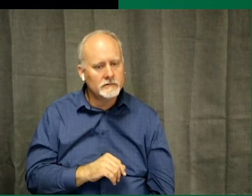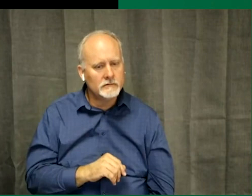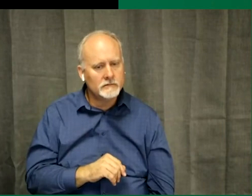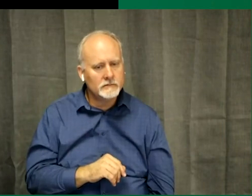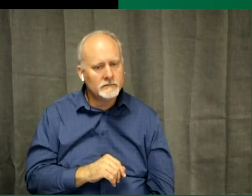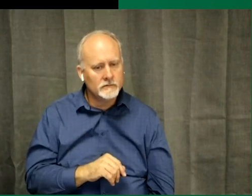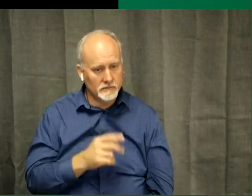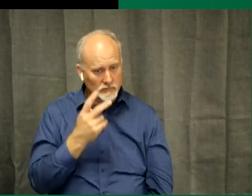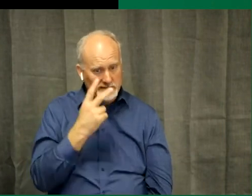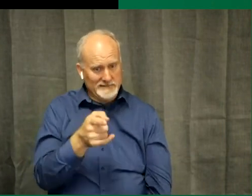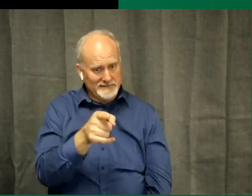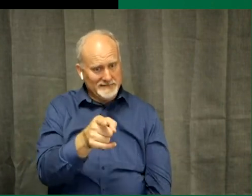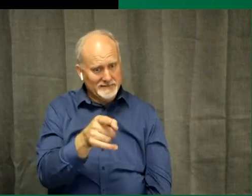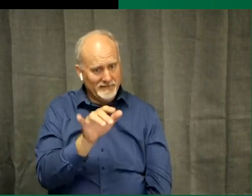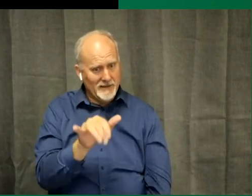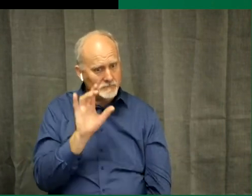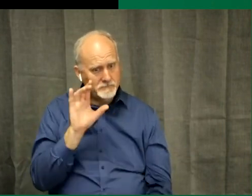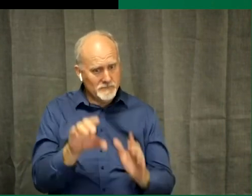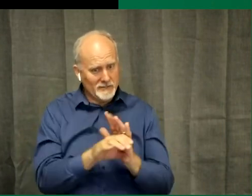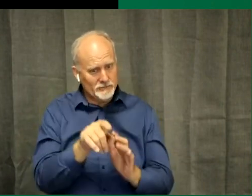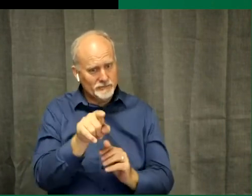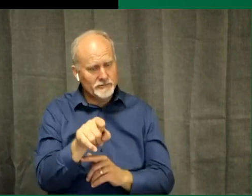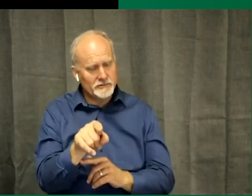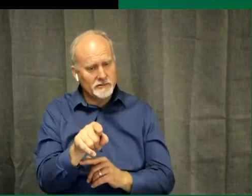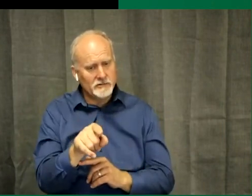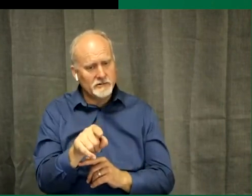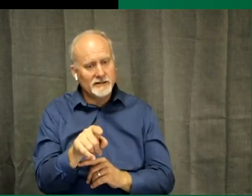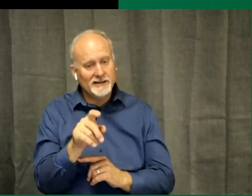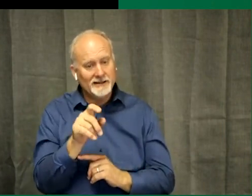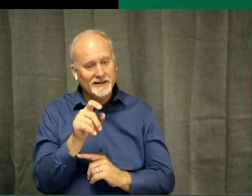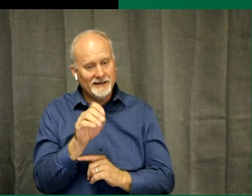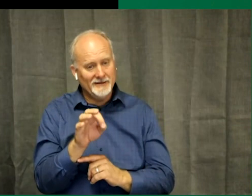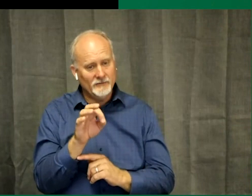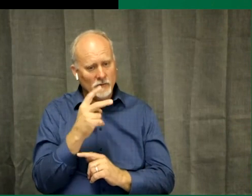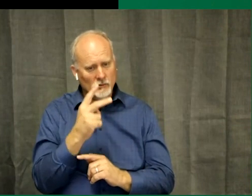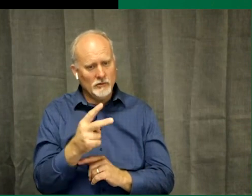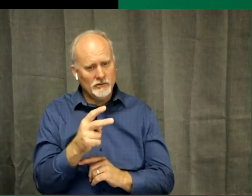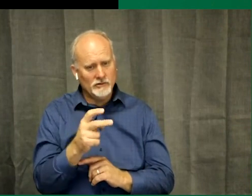you can see from this graphic that if you look on the x-axis on the bottom